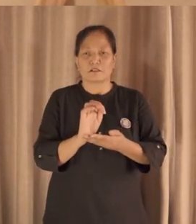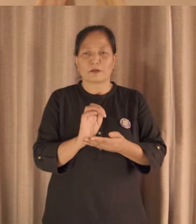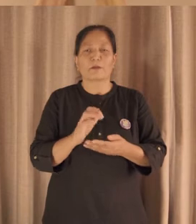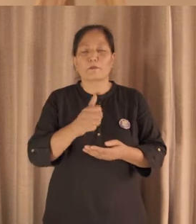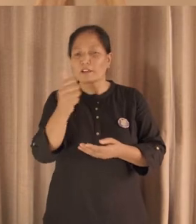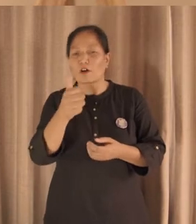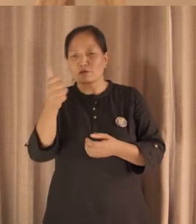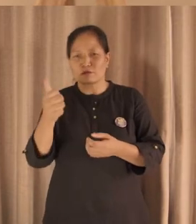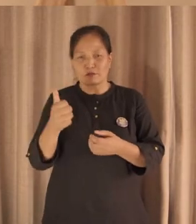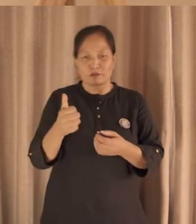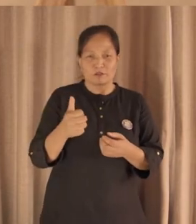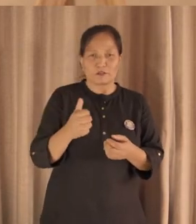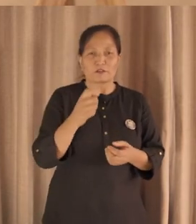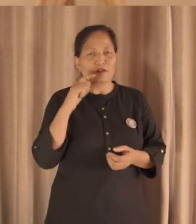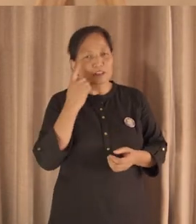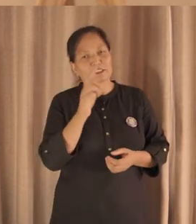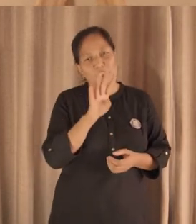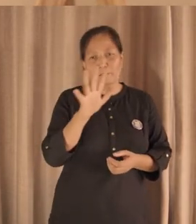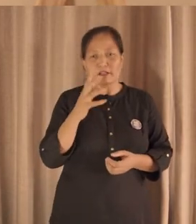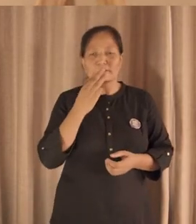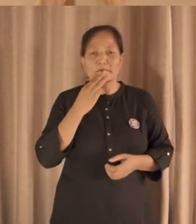existence and begin to respect each other and their culture and practices. Their understanding